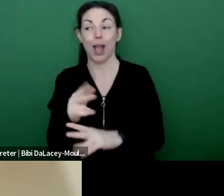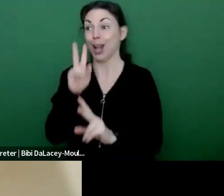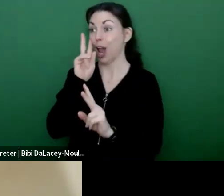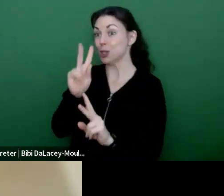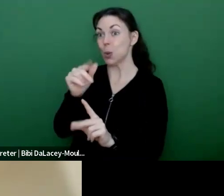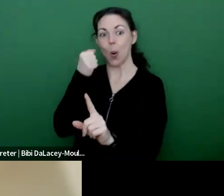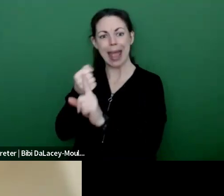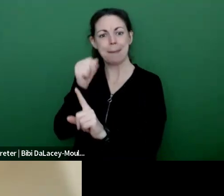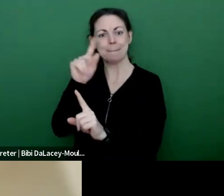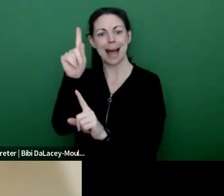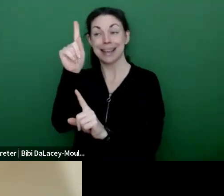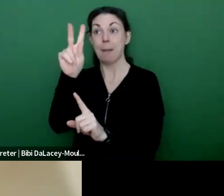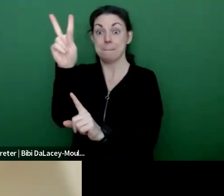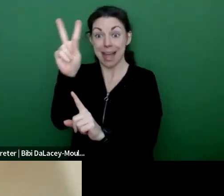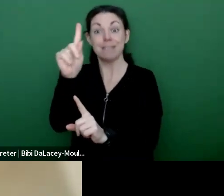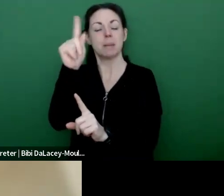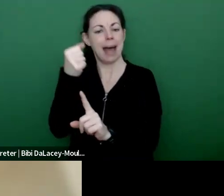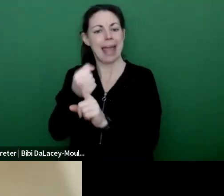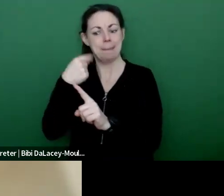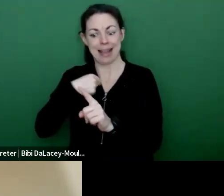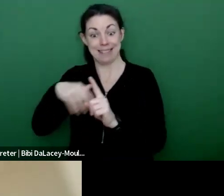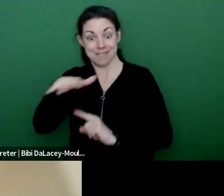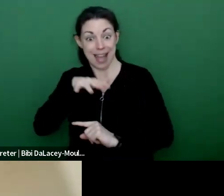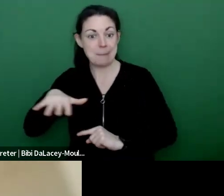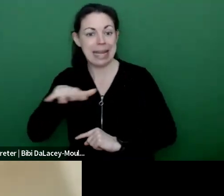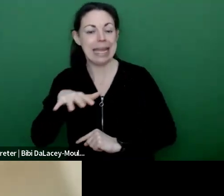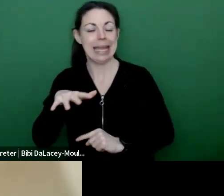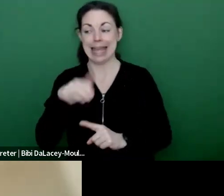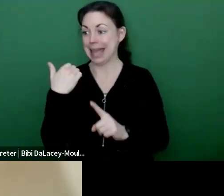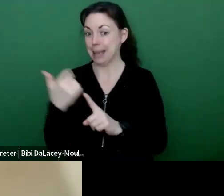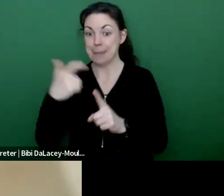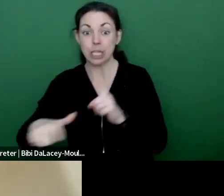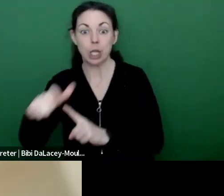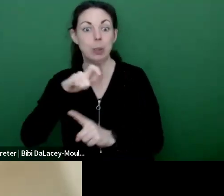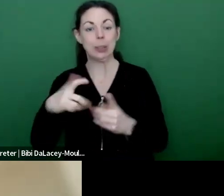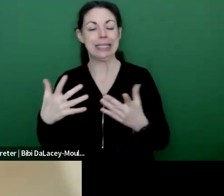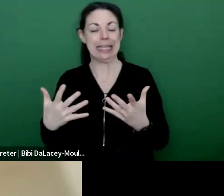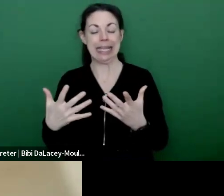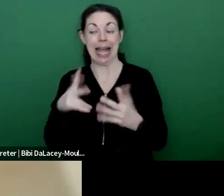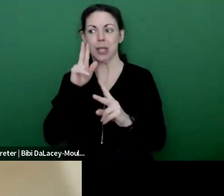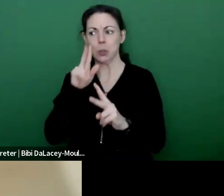entire family, an entire community sometimes when, when that went wrong. And so I thought, actually, you know, same as Miriam,